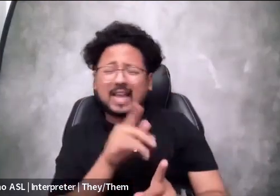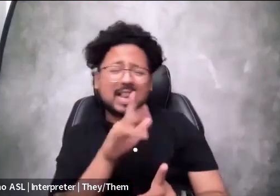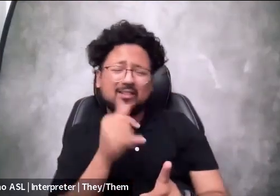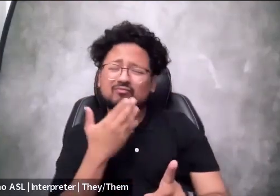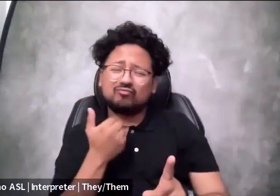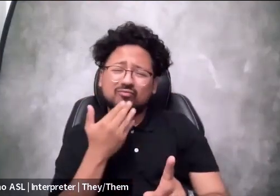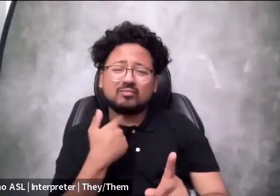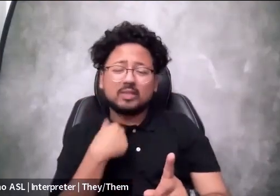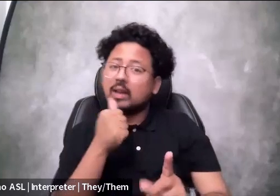Just not perfect.